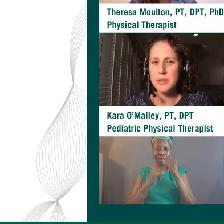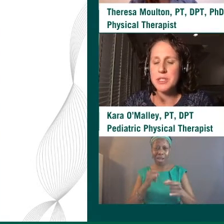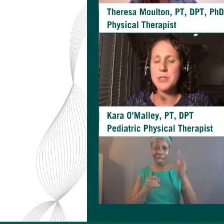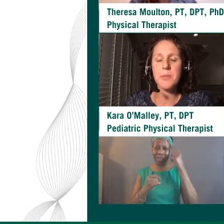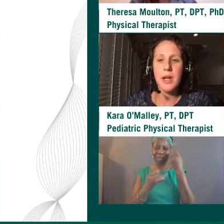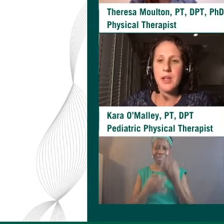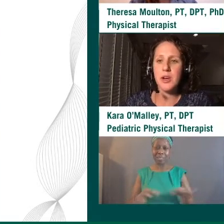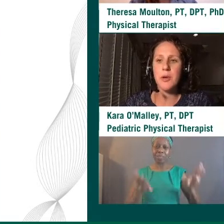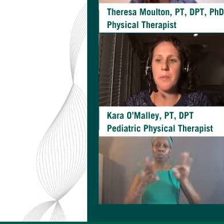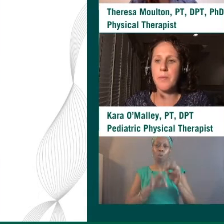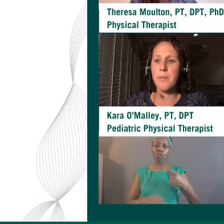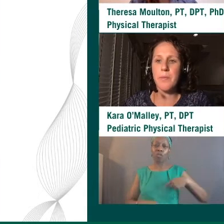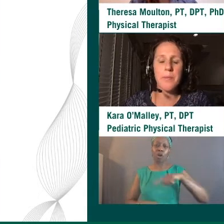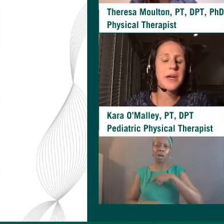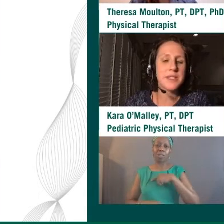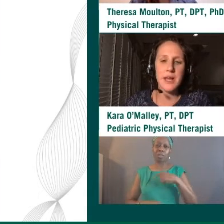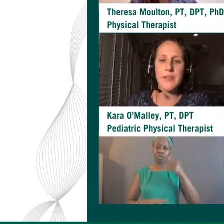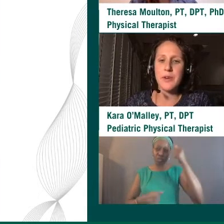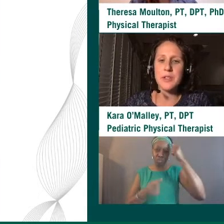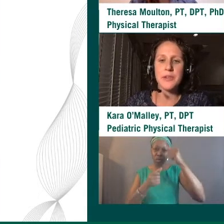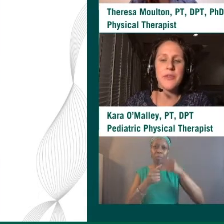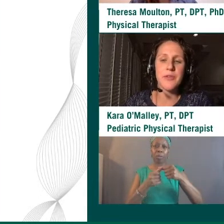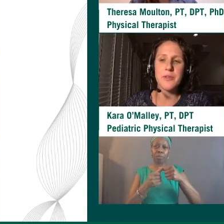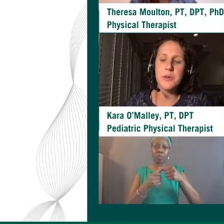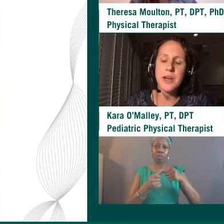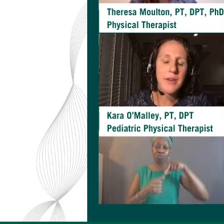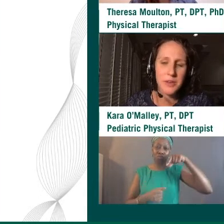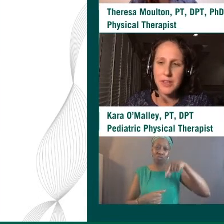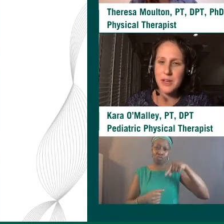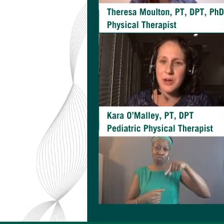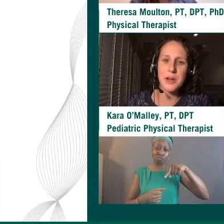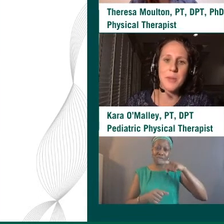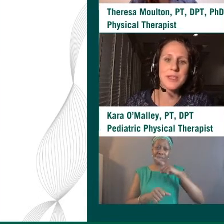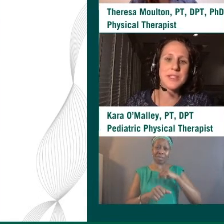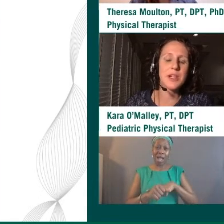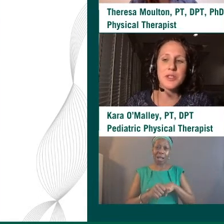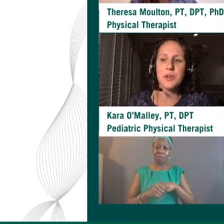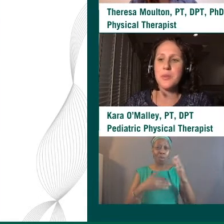despite your best efforts of doing everything that your therapist tells you,